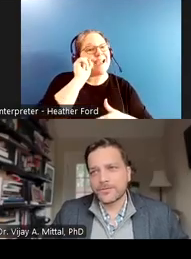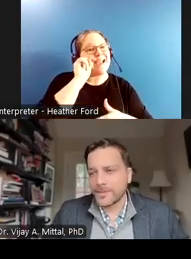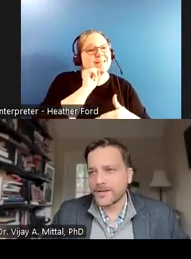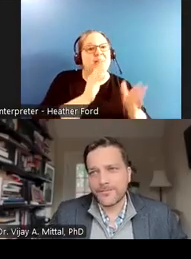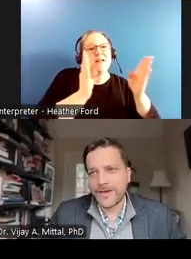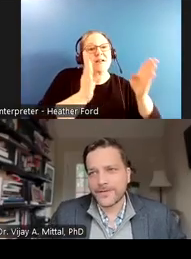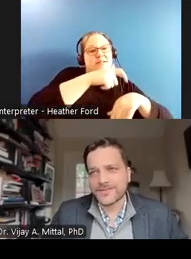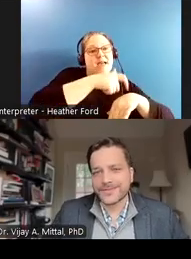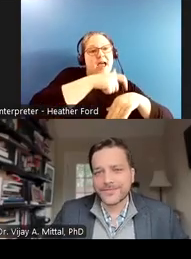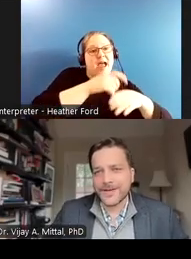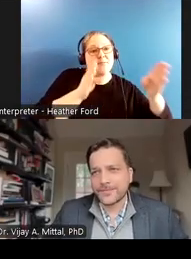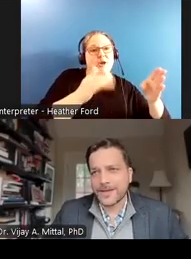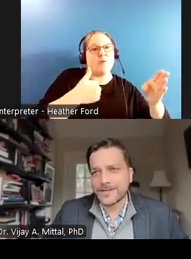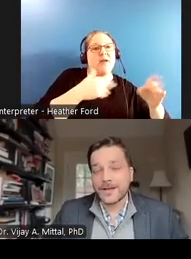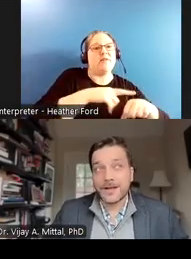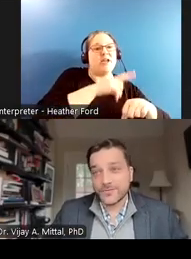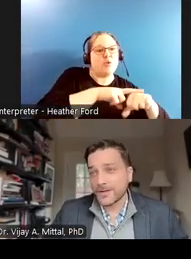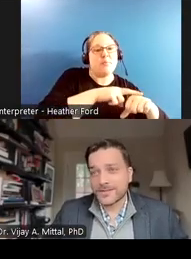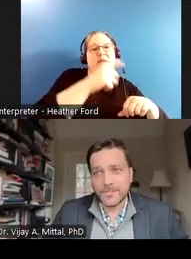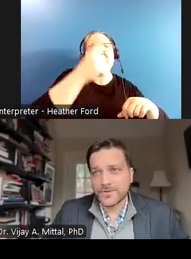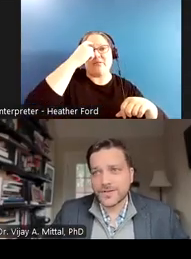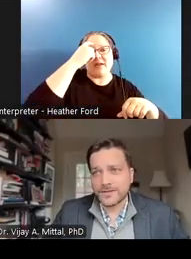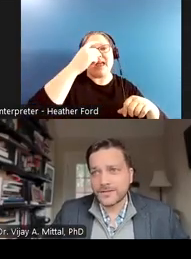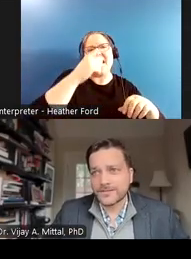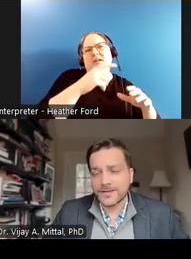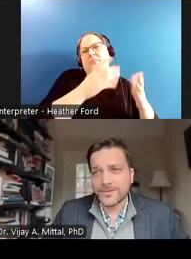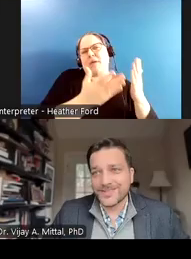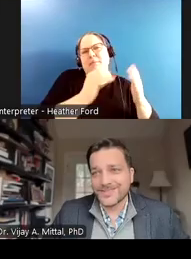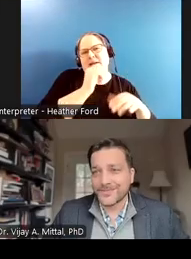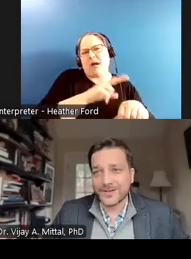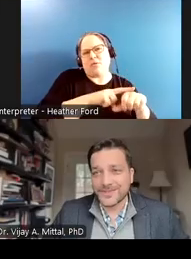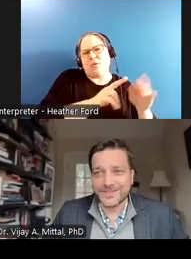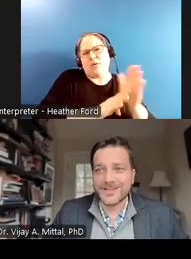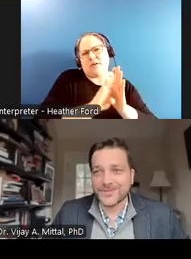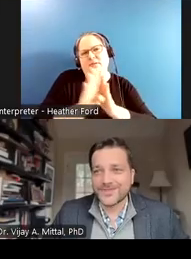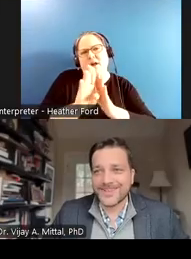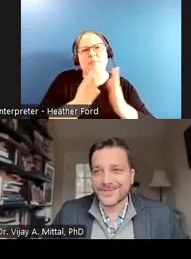normative and pathological development as well as emerging psychosis as well as teenagers. And so